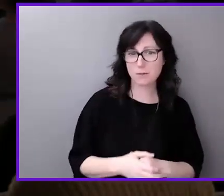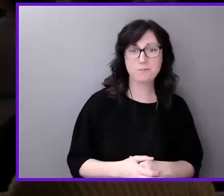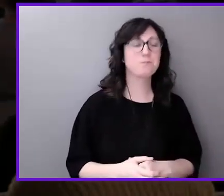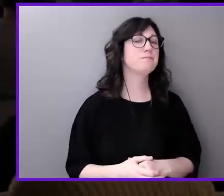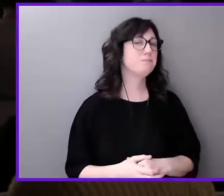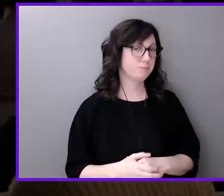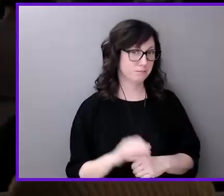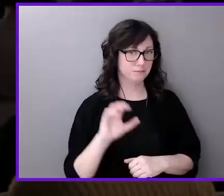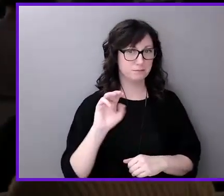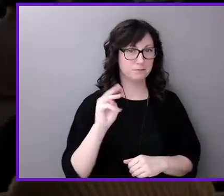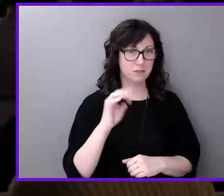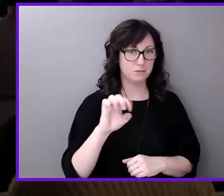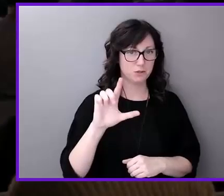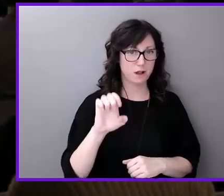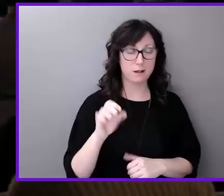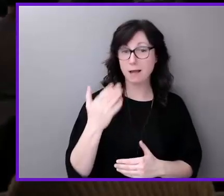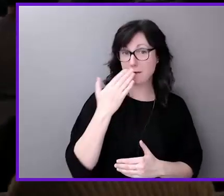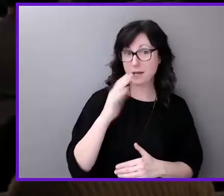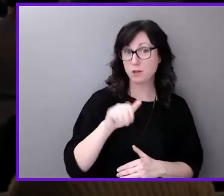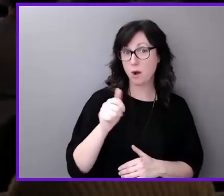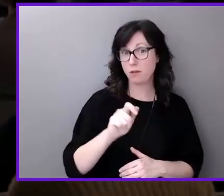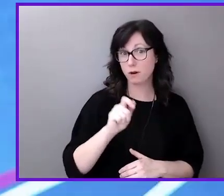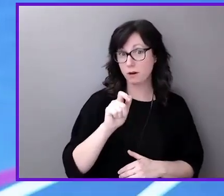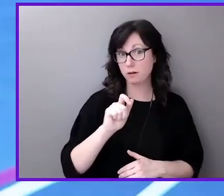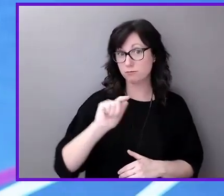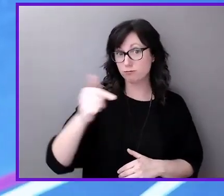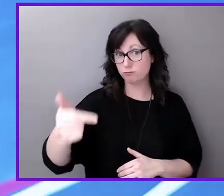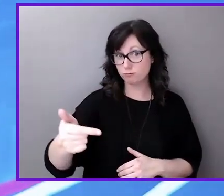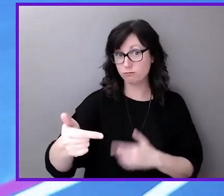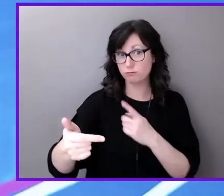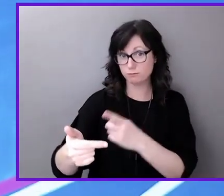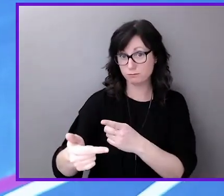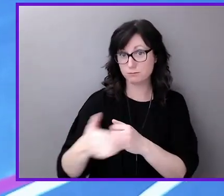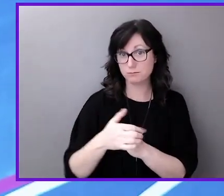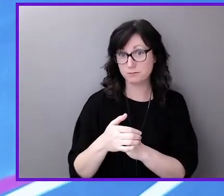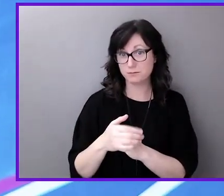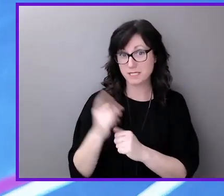So, we’ll go to another question here in the room. I believe there’s someone here who raised their hand.